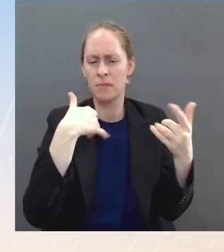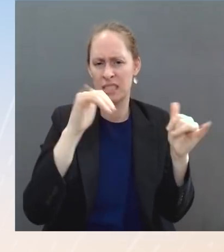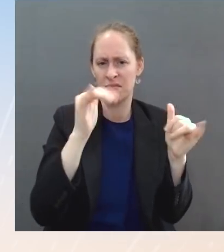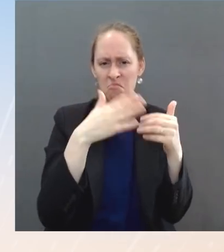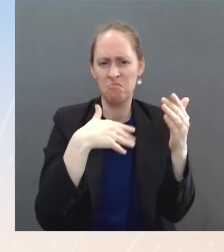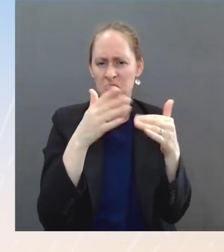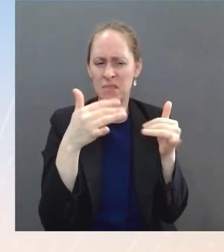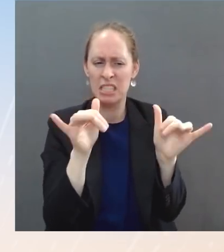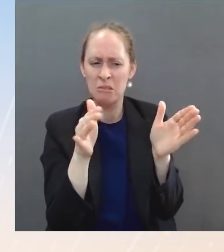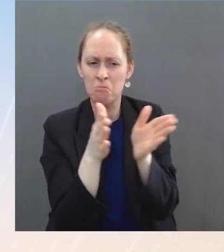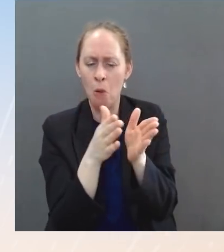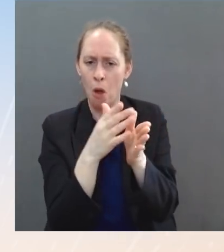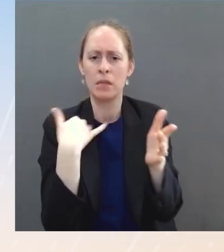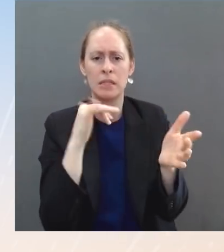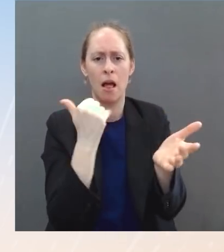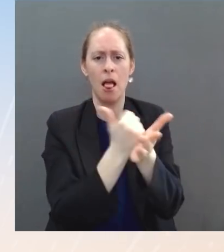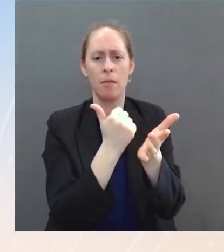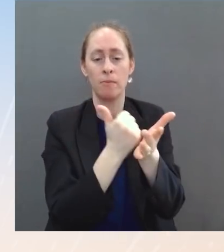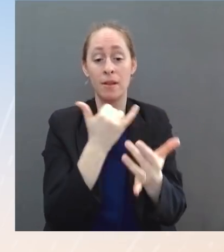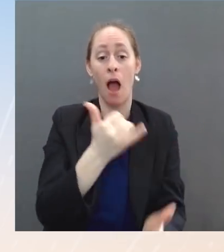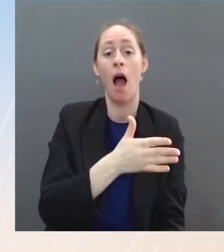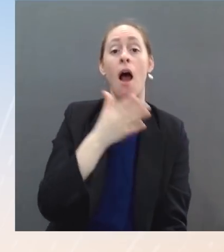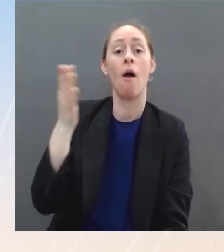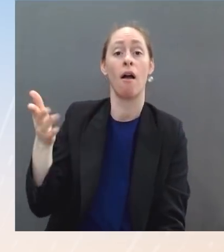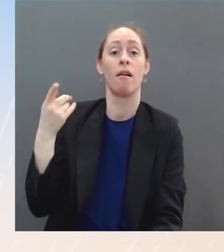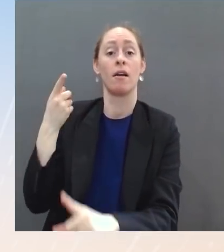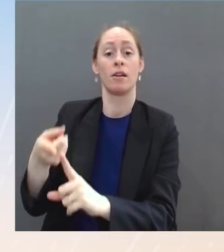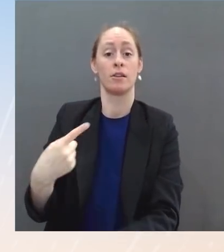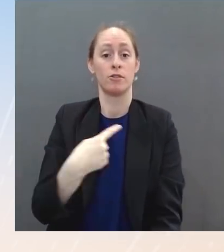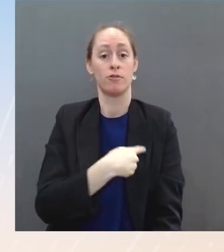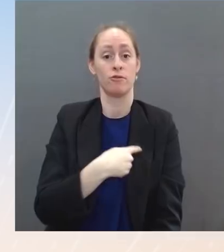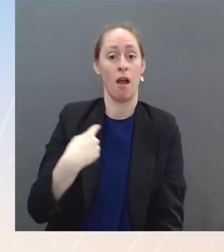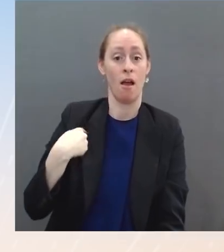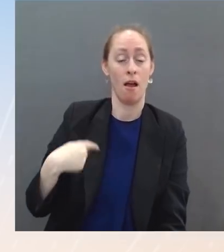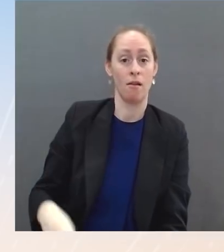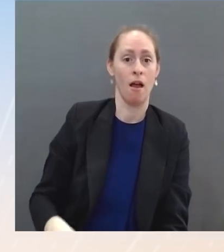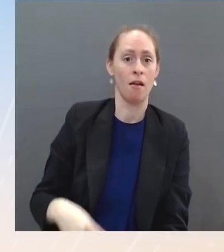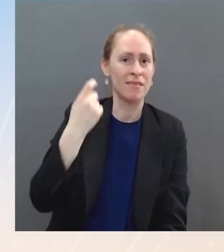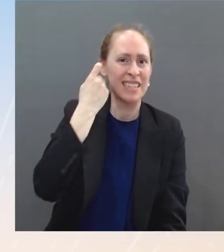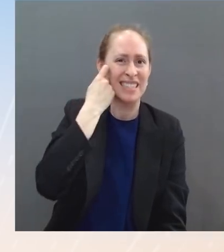I know that Jake spoke to this the last time he was here -- our assessment hasn't changed on that front,